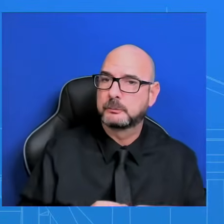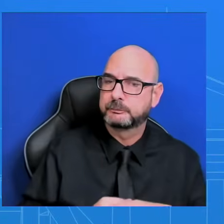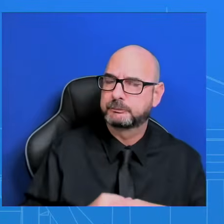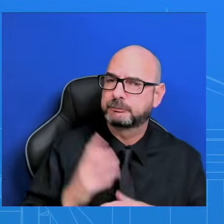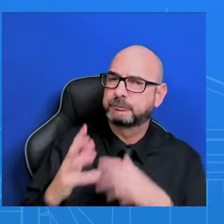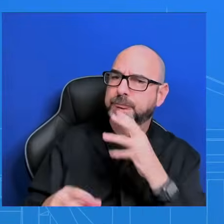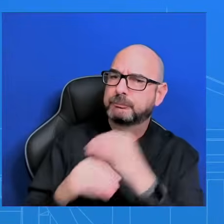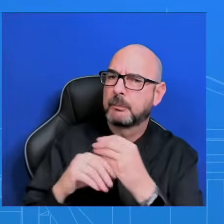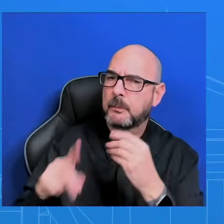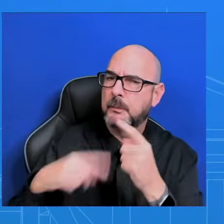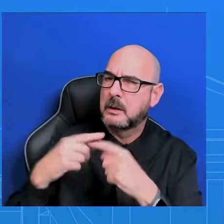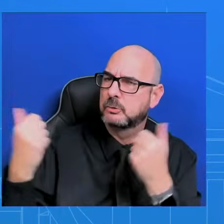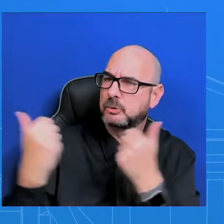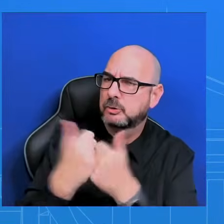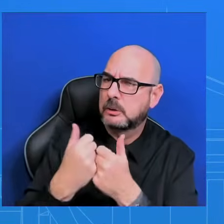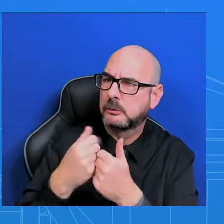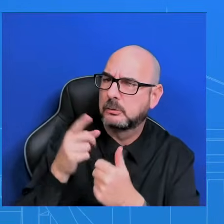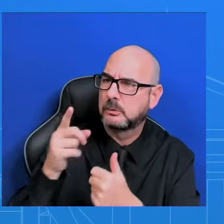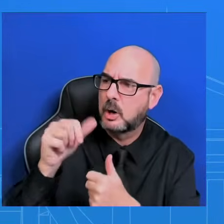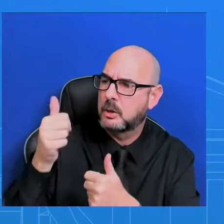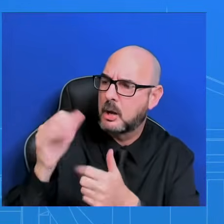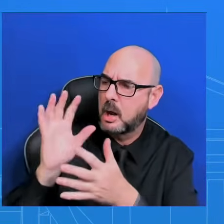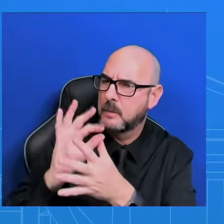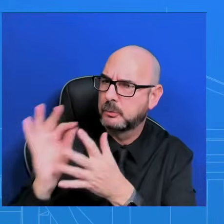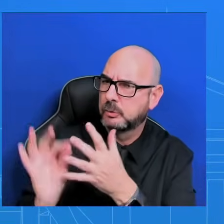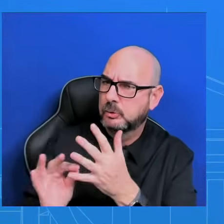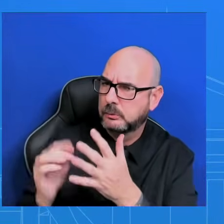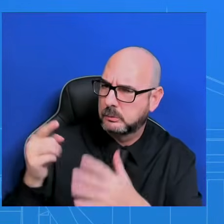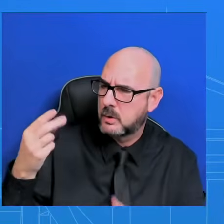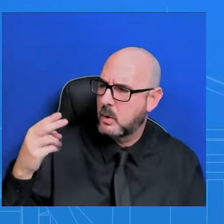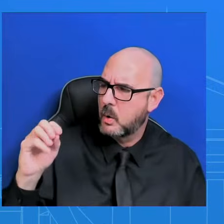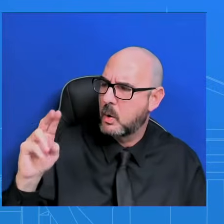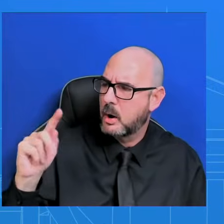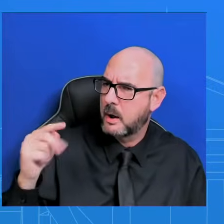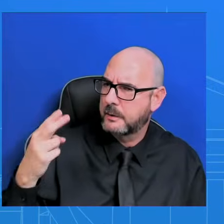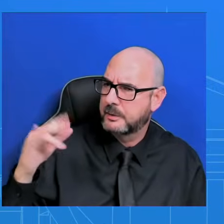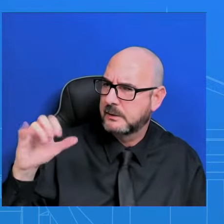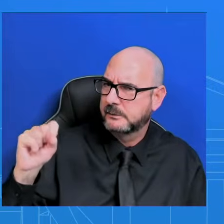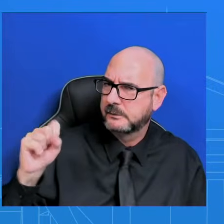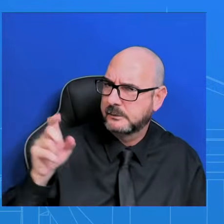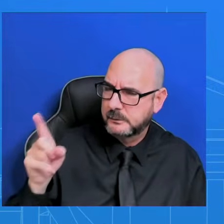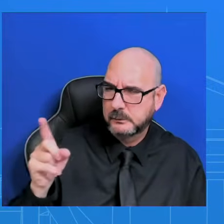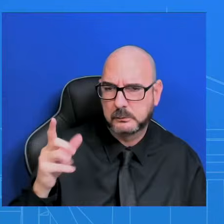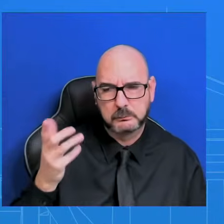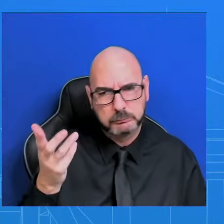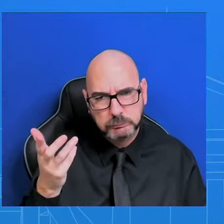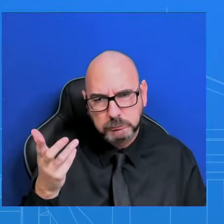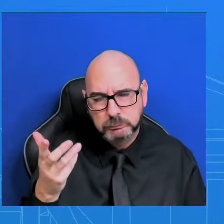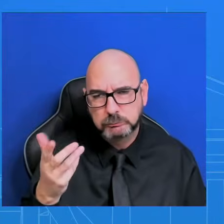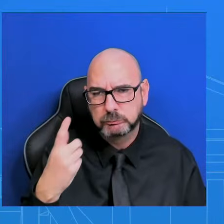Is there some red line or something that would happen? Mr. Kirby: I don't think it'd be fair to say we're waiting on anything. I mean, we've been --